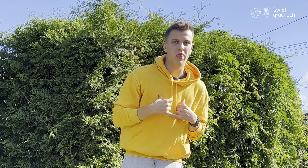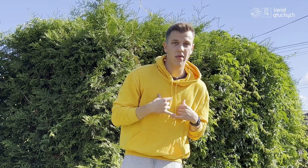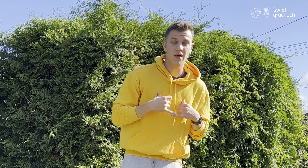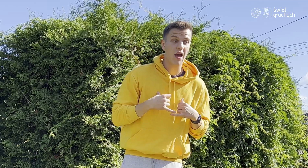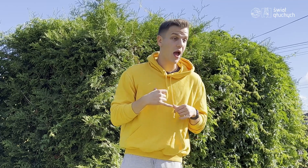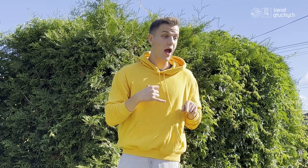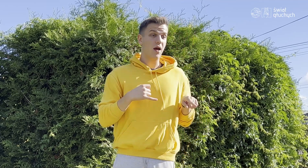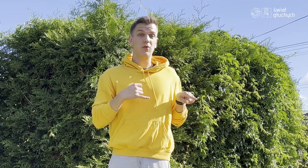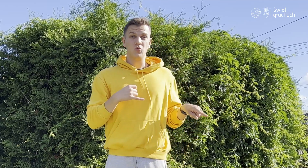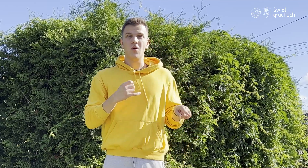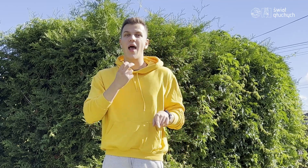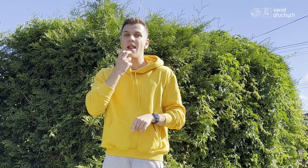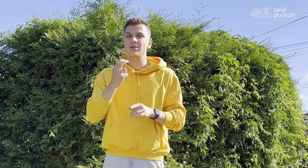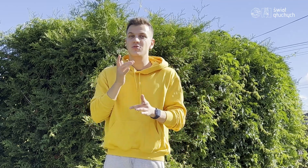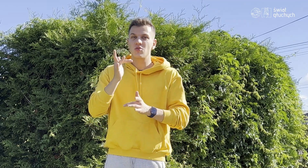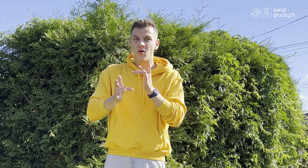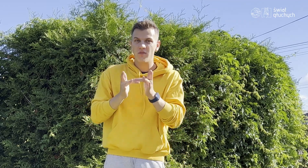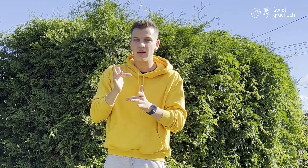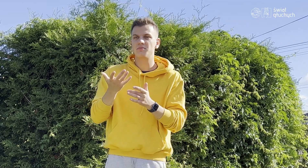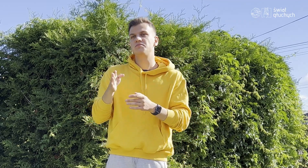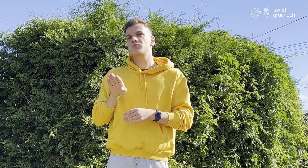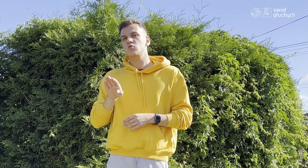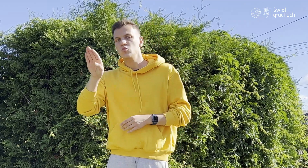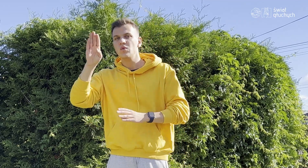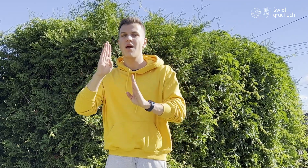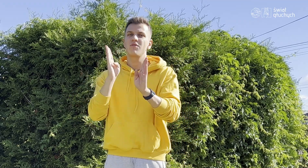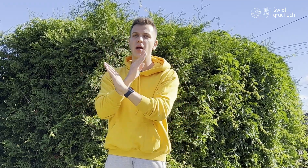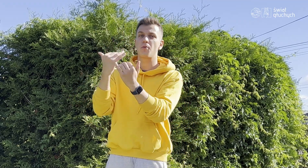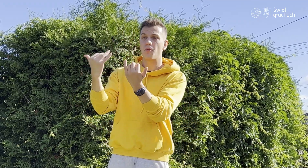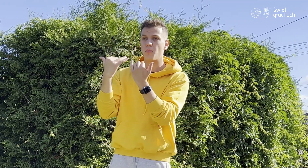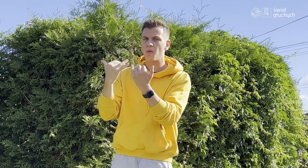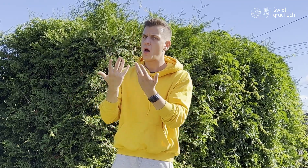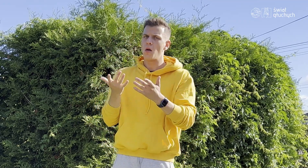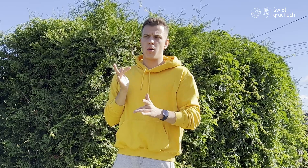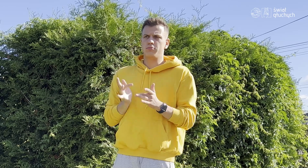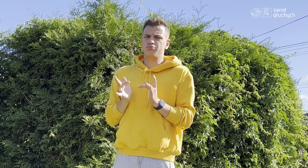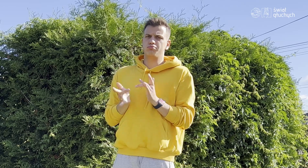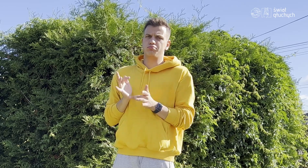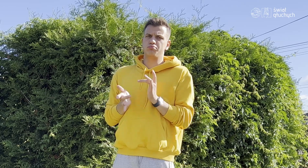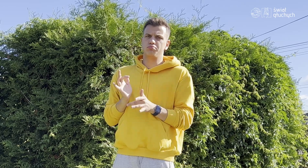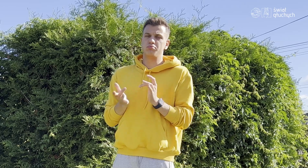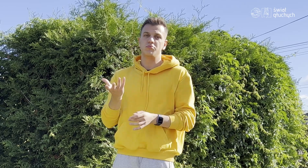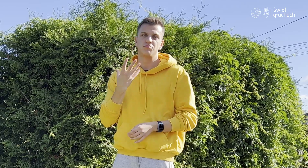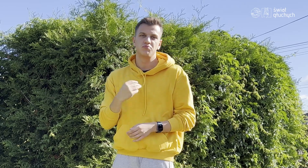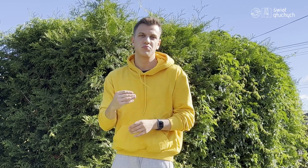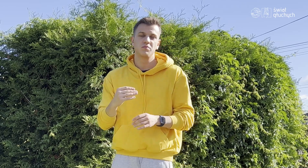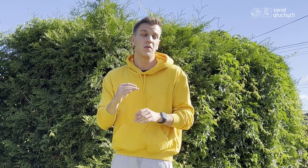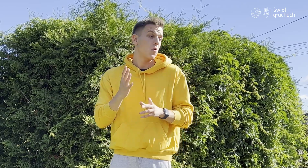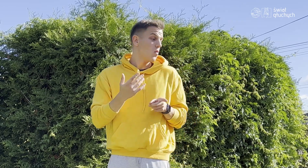they rob us of our strength, and the electric motor tries to take these burdens on itself.